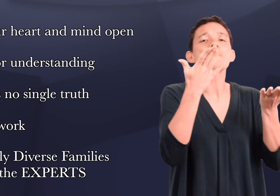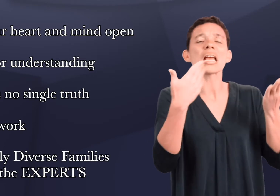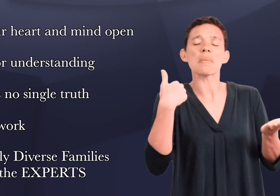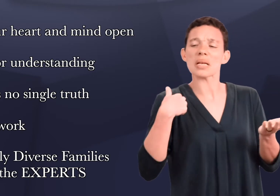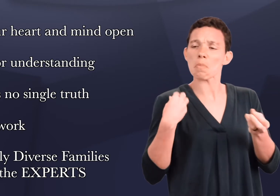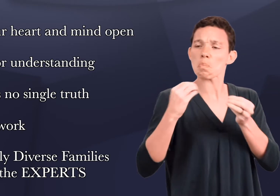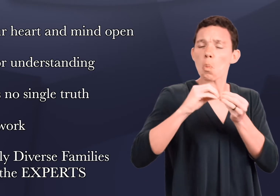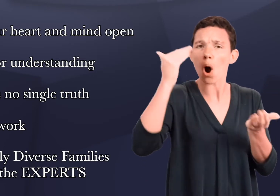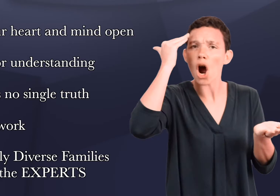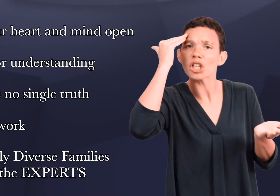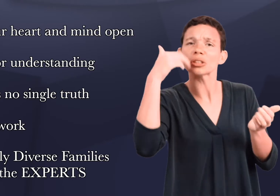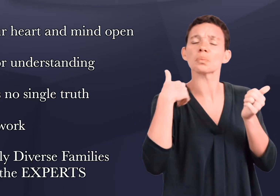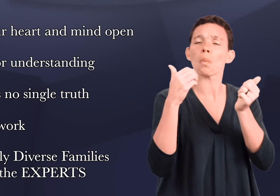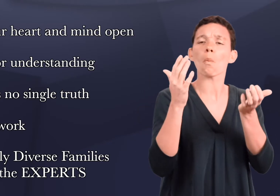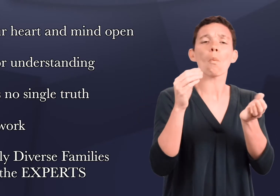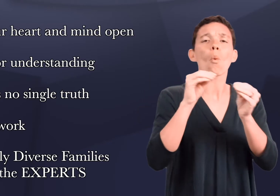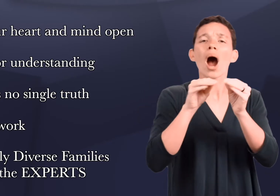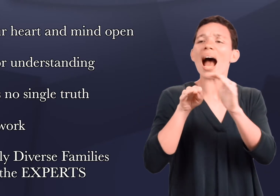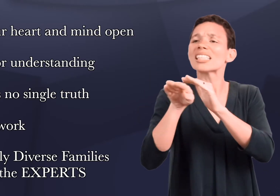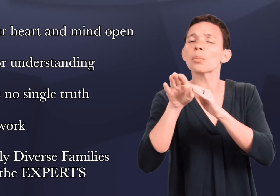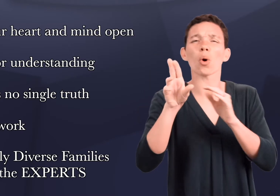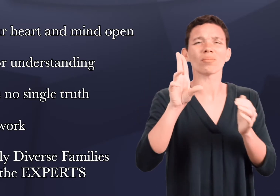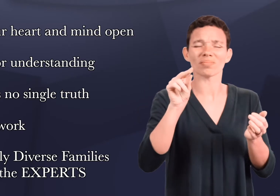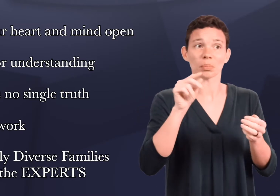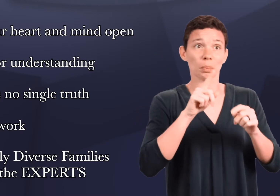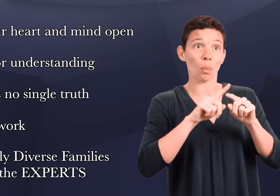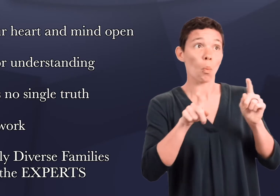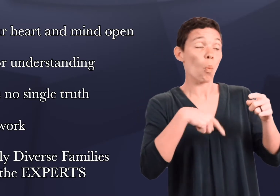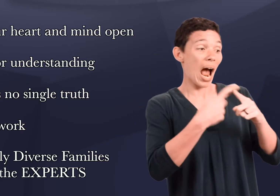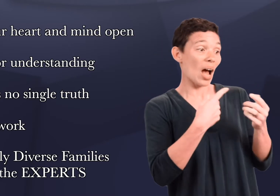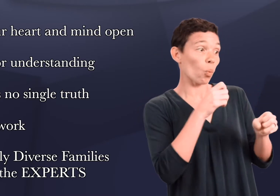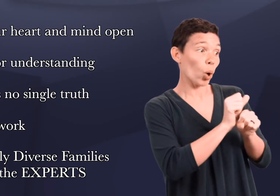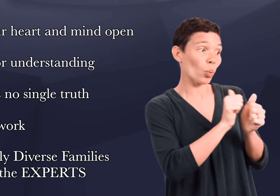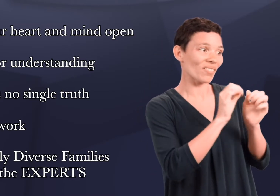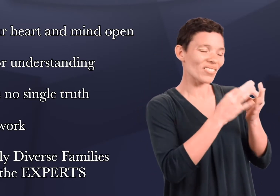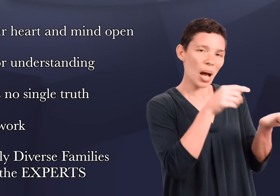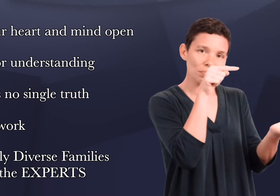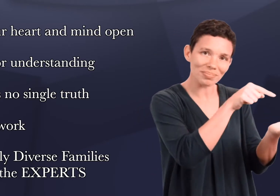We may be tempted to believe we are already ahead, aware, and more accessible than they are,